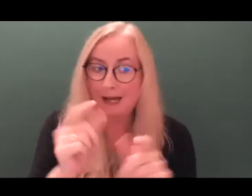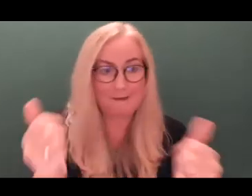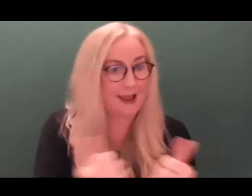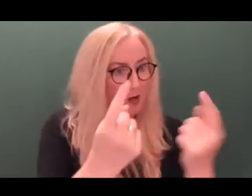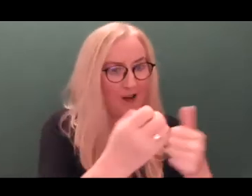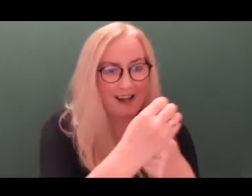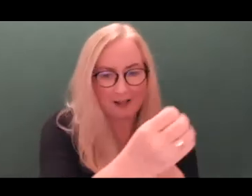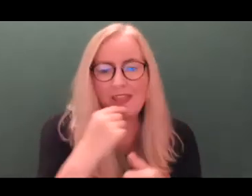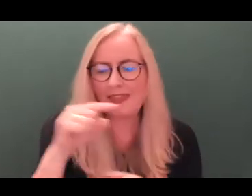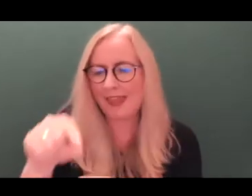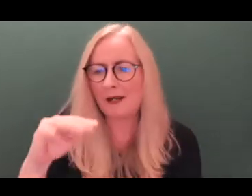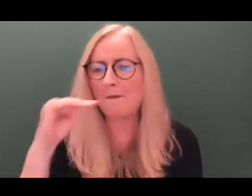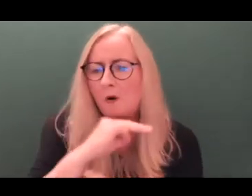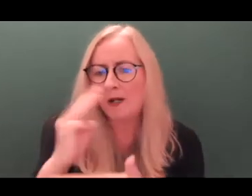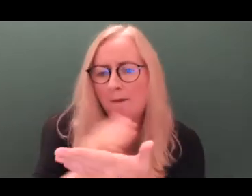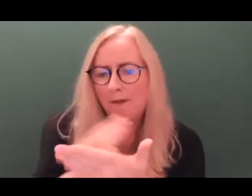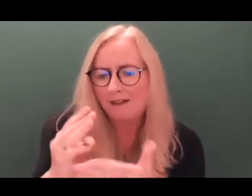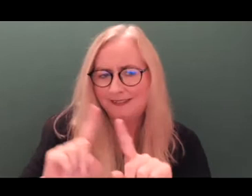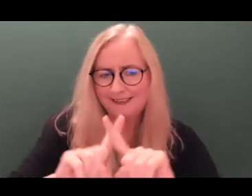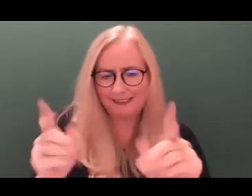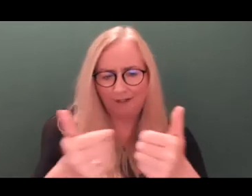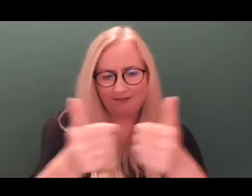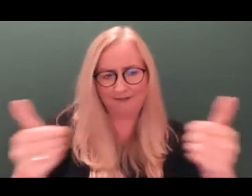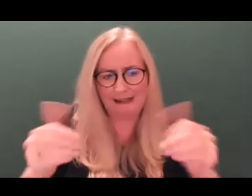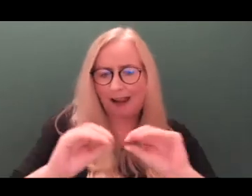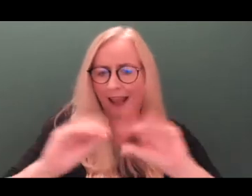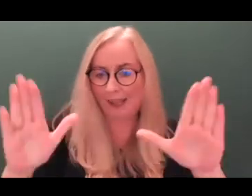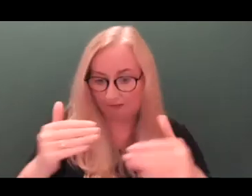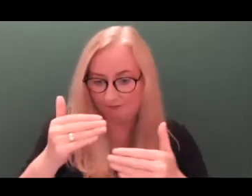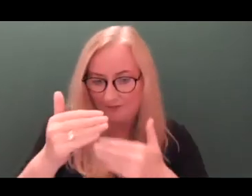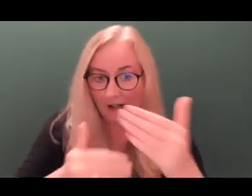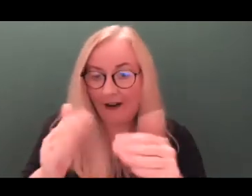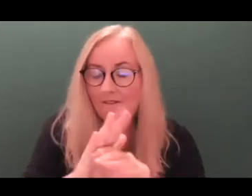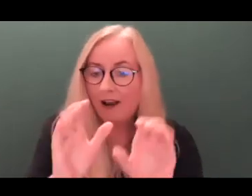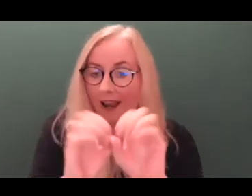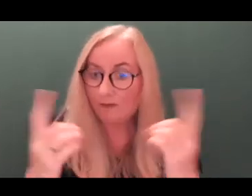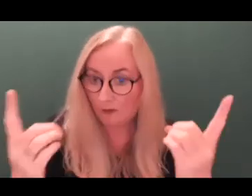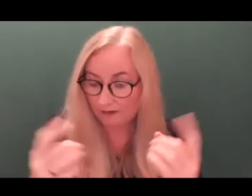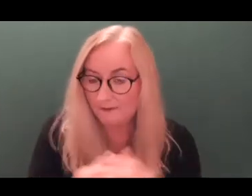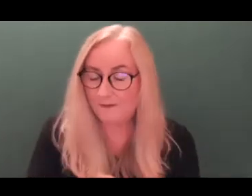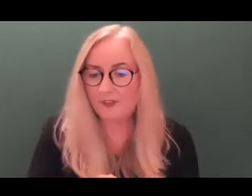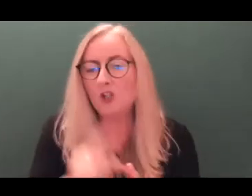important to make that difference clear going forward for everybody. So the impact on my office